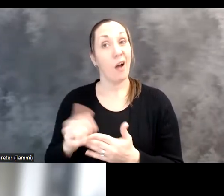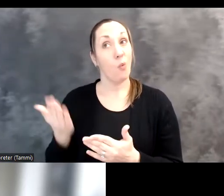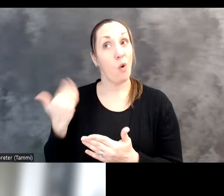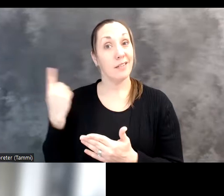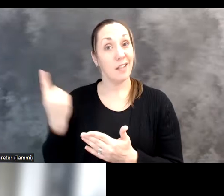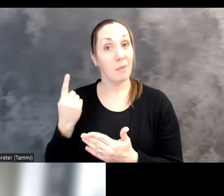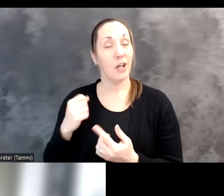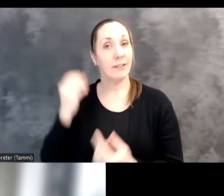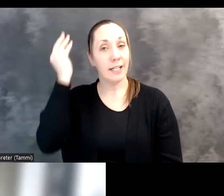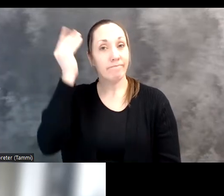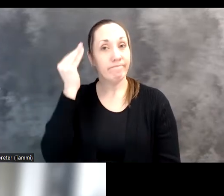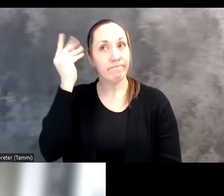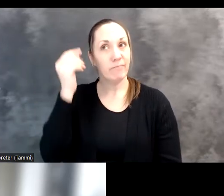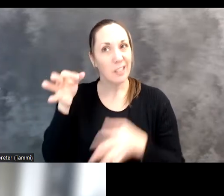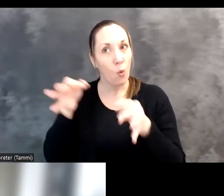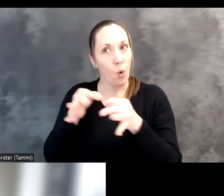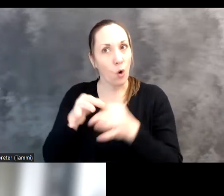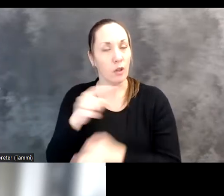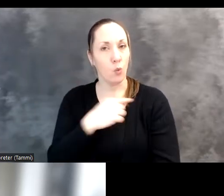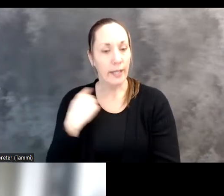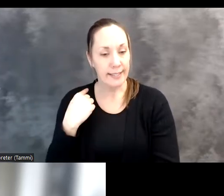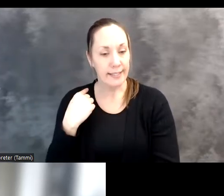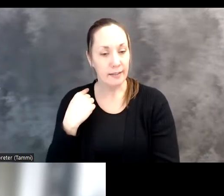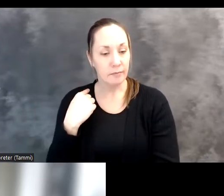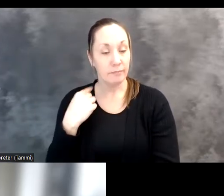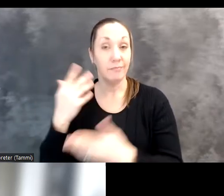was over or whatever the ending factor may